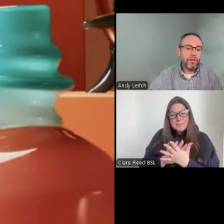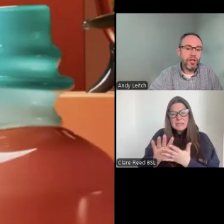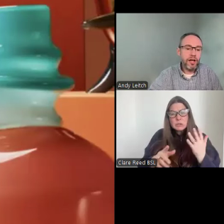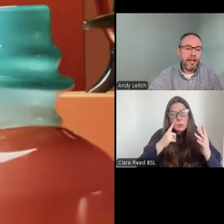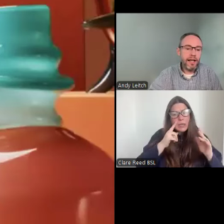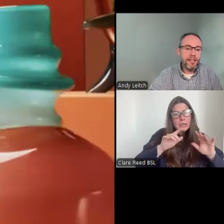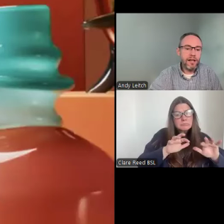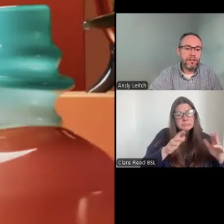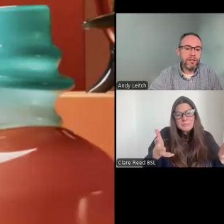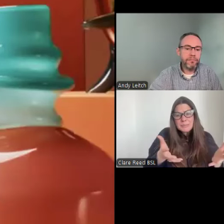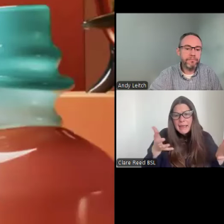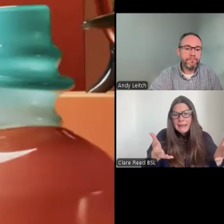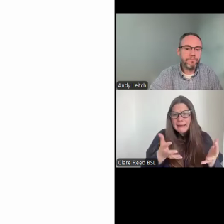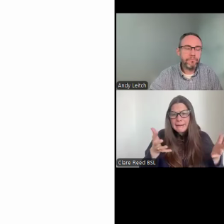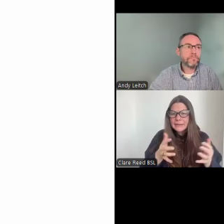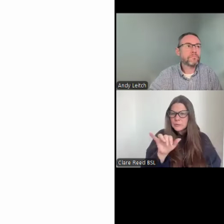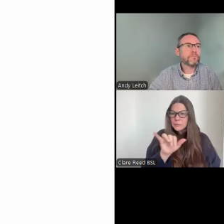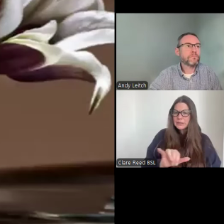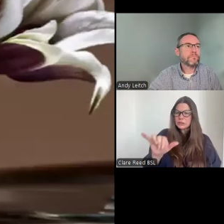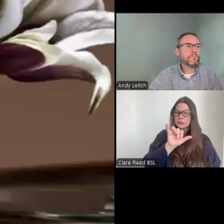We're just going to click Get Started.